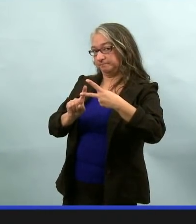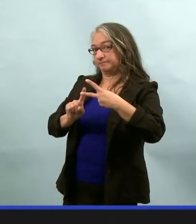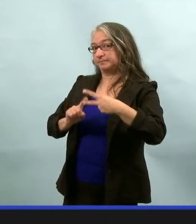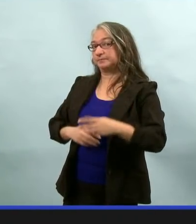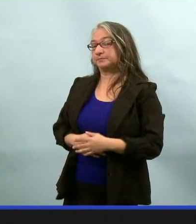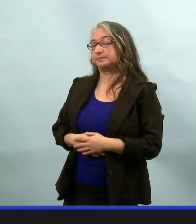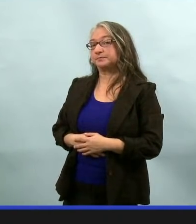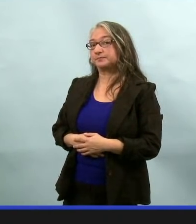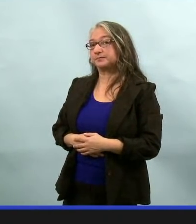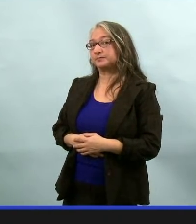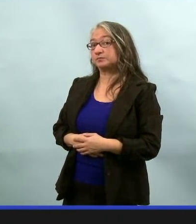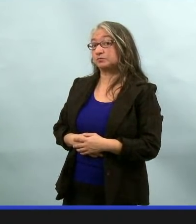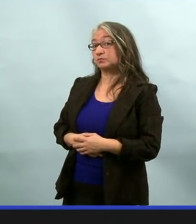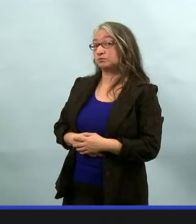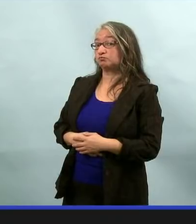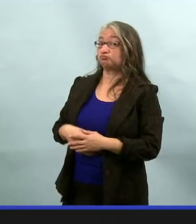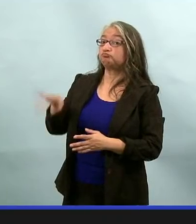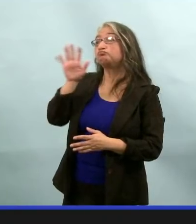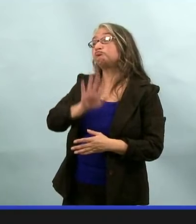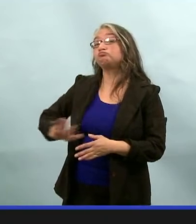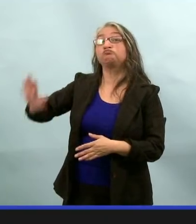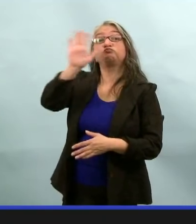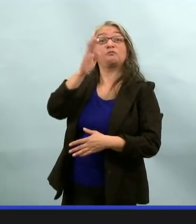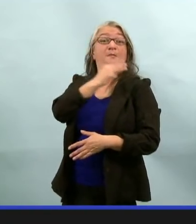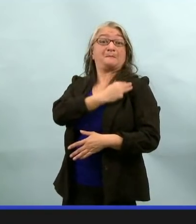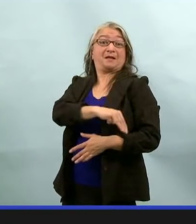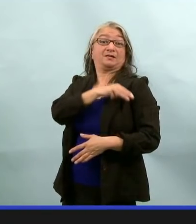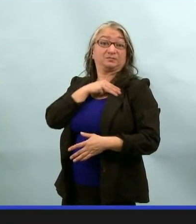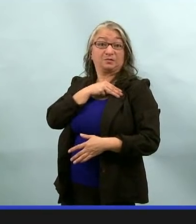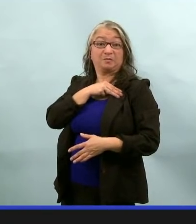are vaccinated and a lot of them are looking at this holiday season differently than last